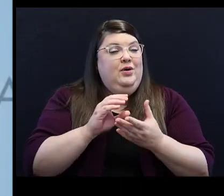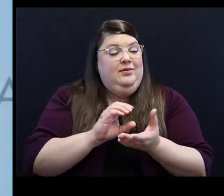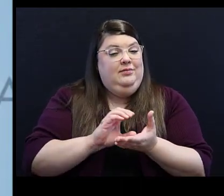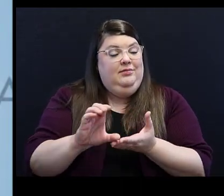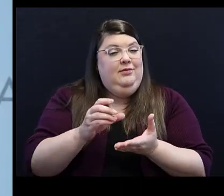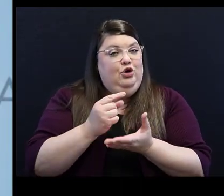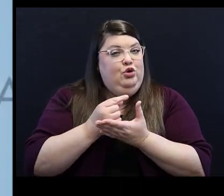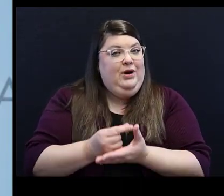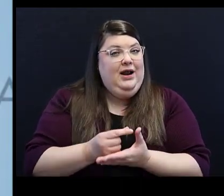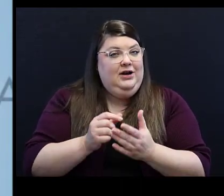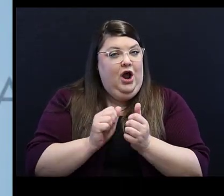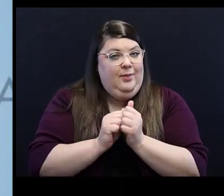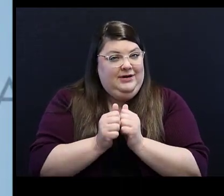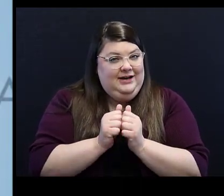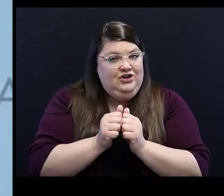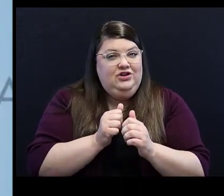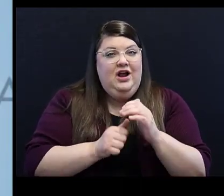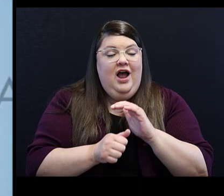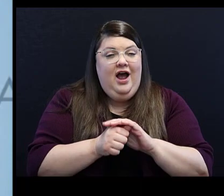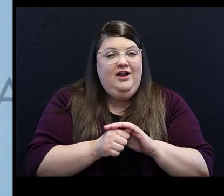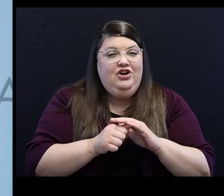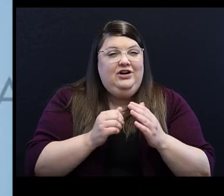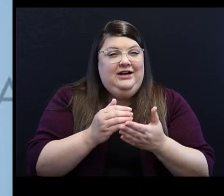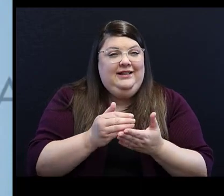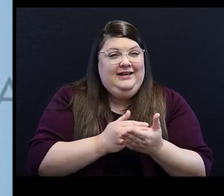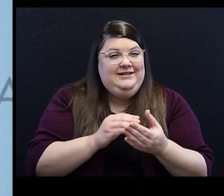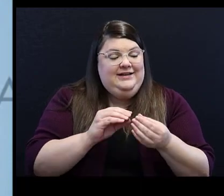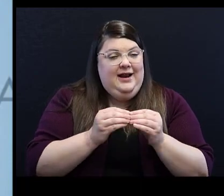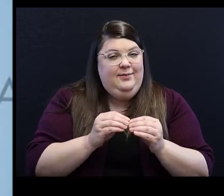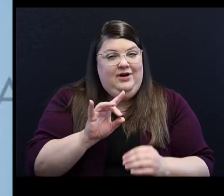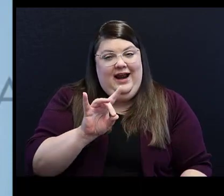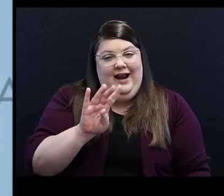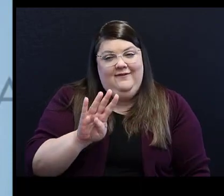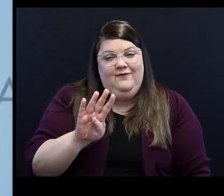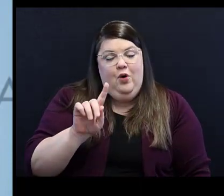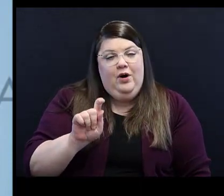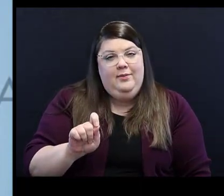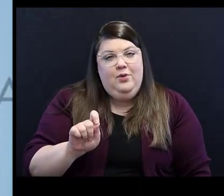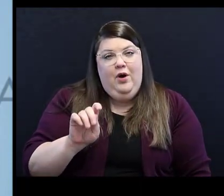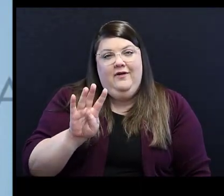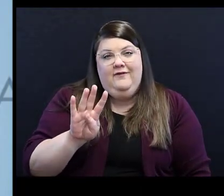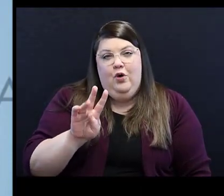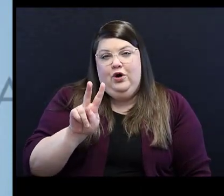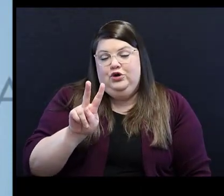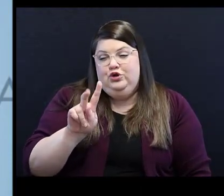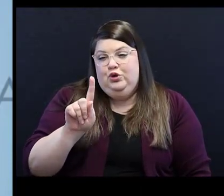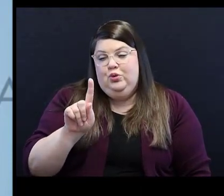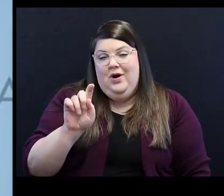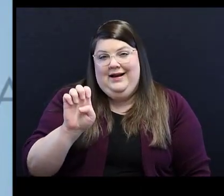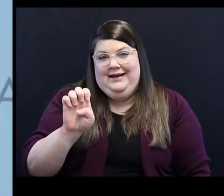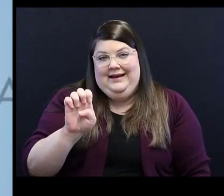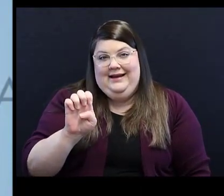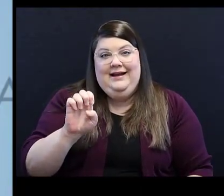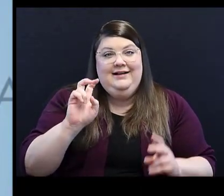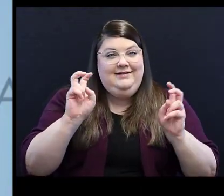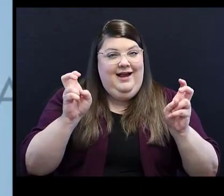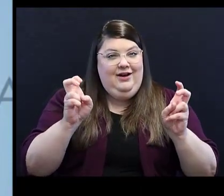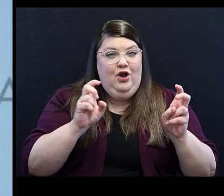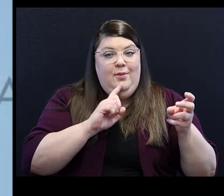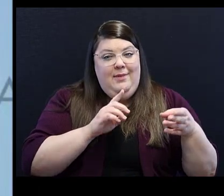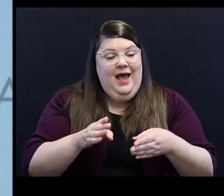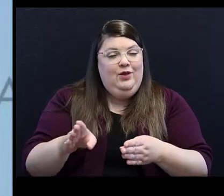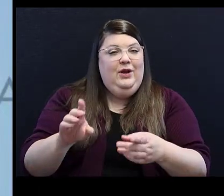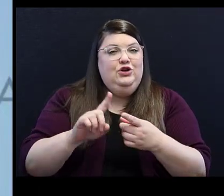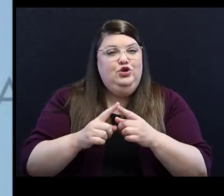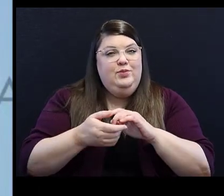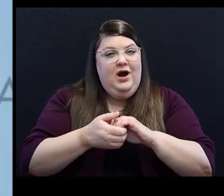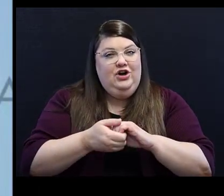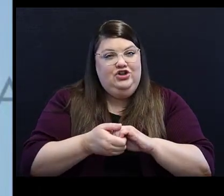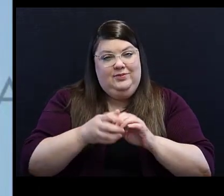under Assistance Listing Number 84.421E – titled Pathways to Partnerships Innovative Model